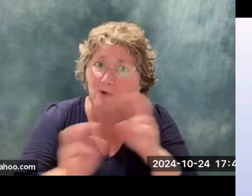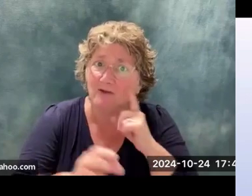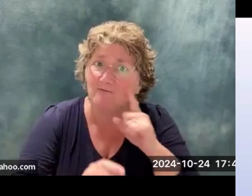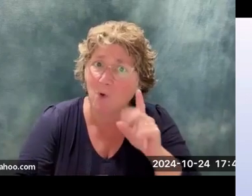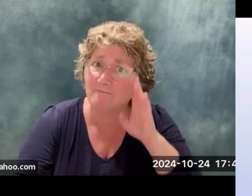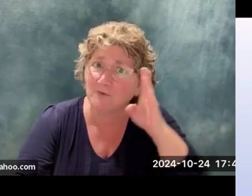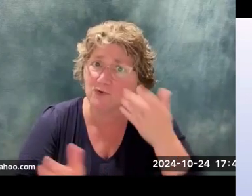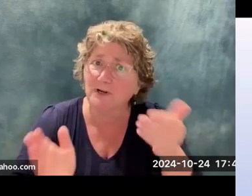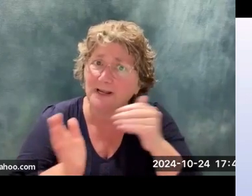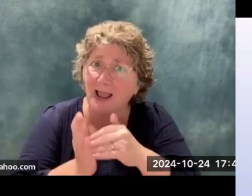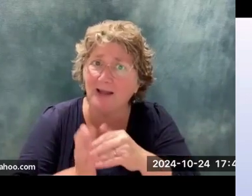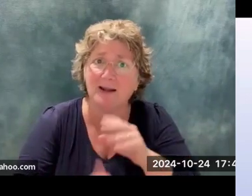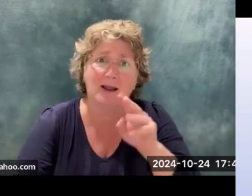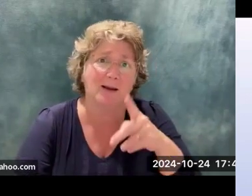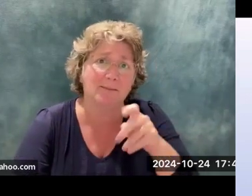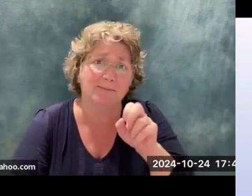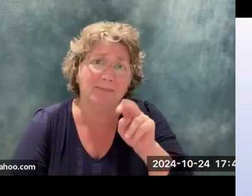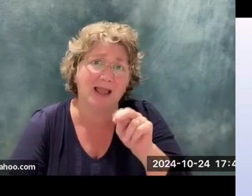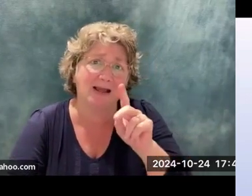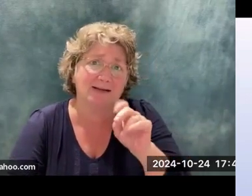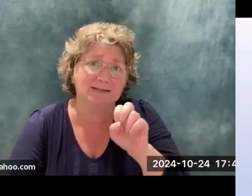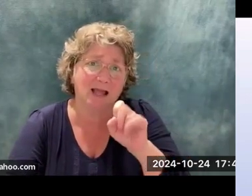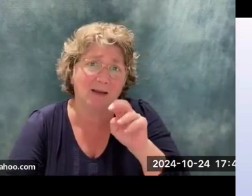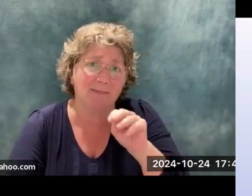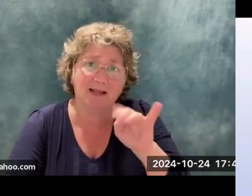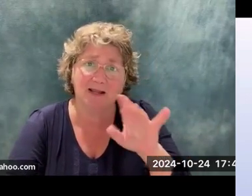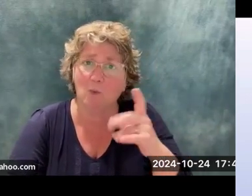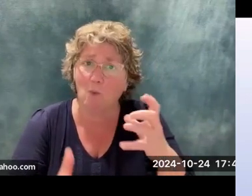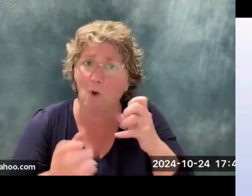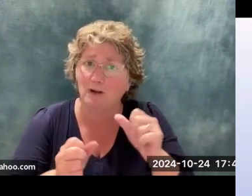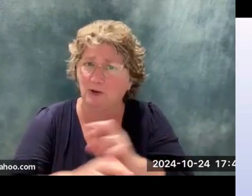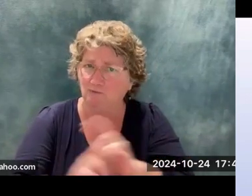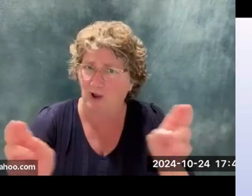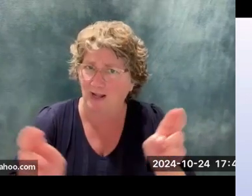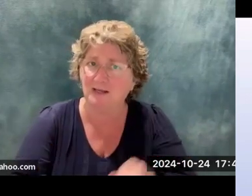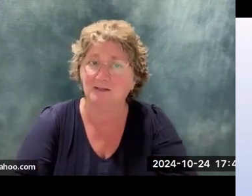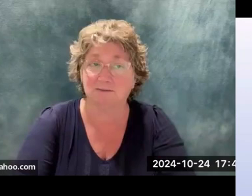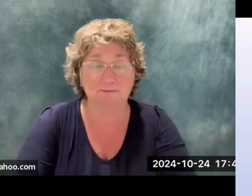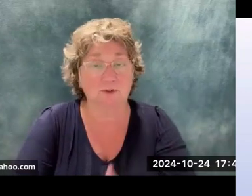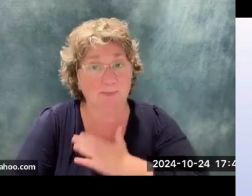the flu vaccine and the COVID vaccine and update other vaccines